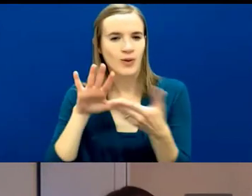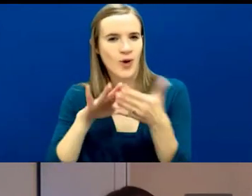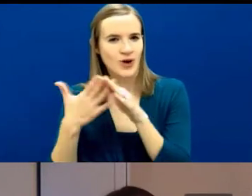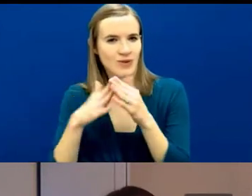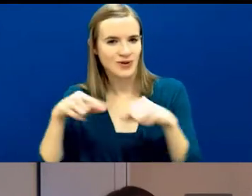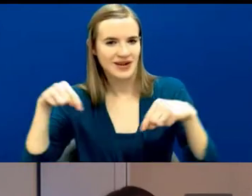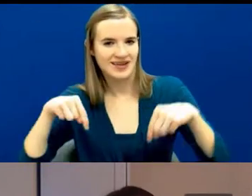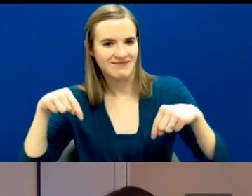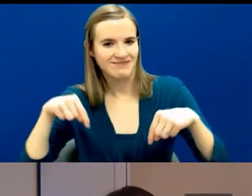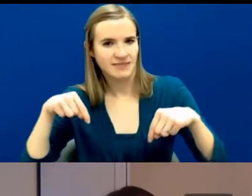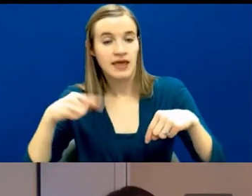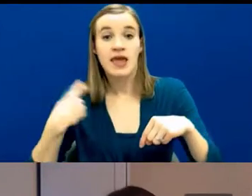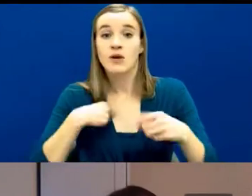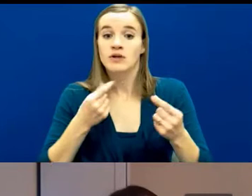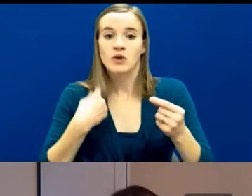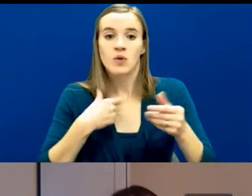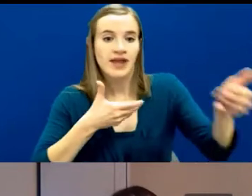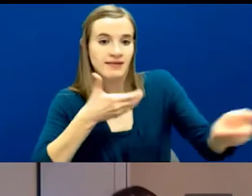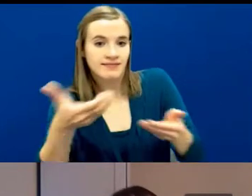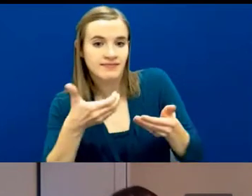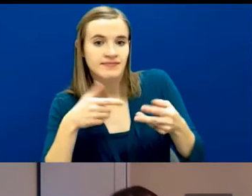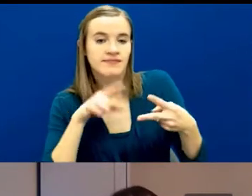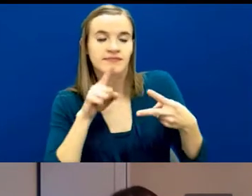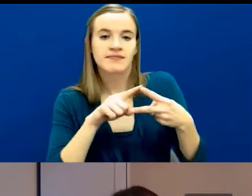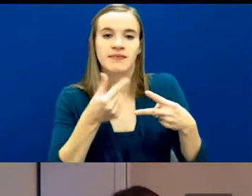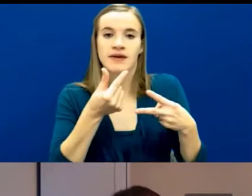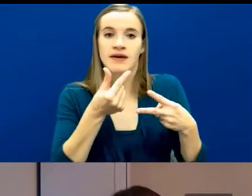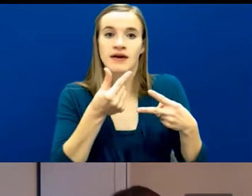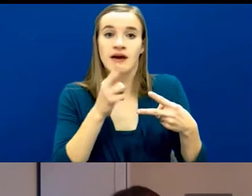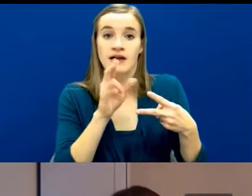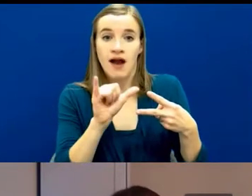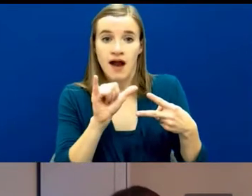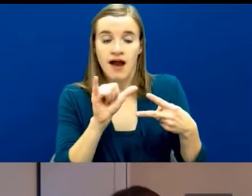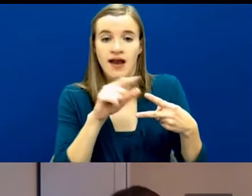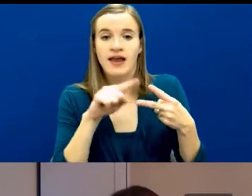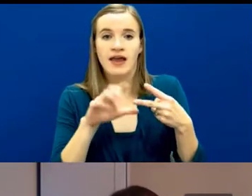who are local. Guy has since passed away but they were the people that took We